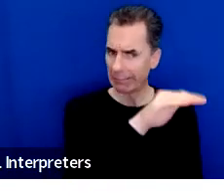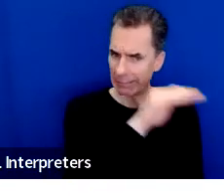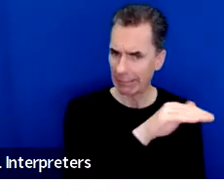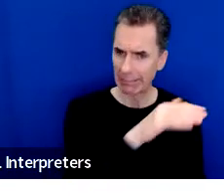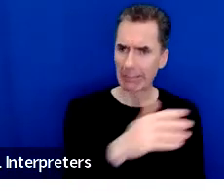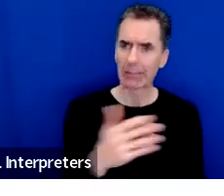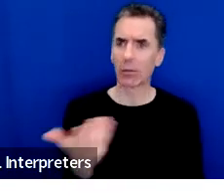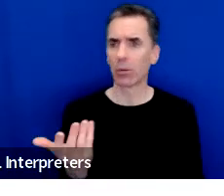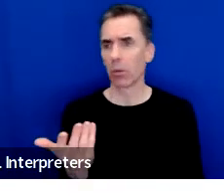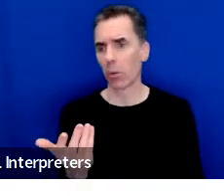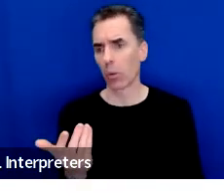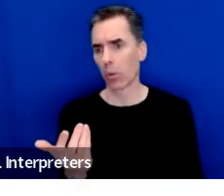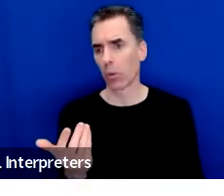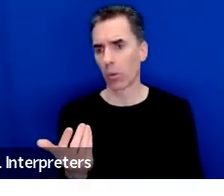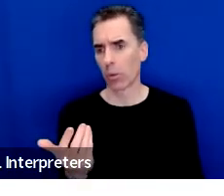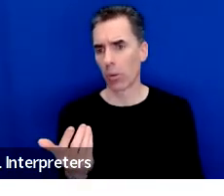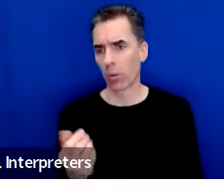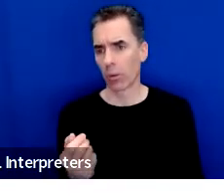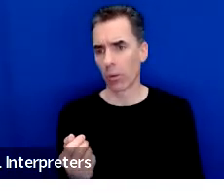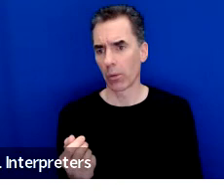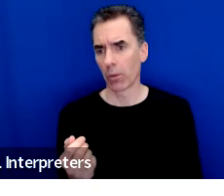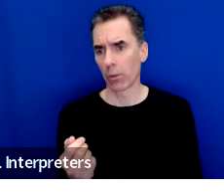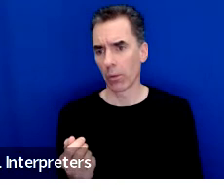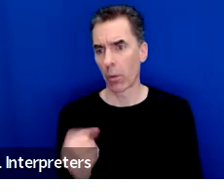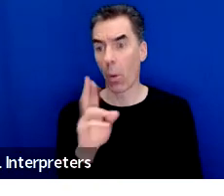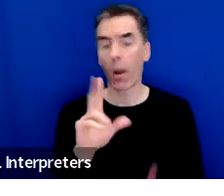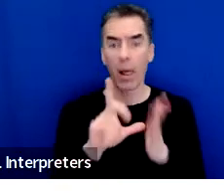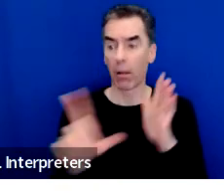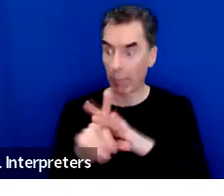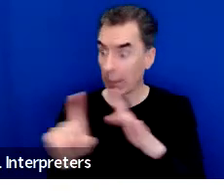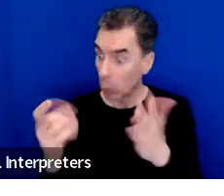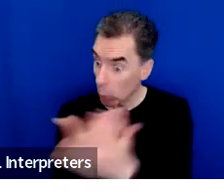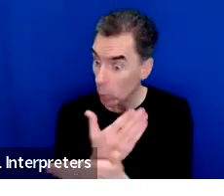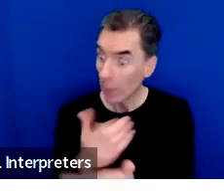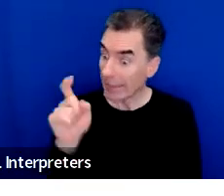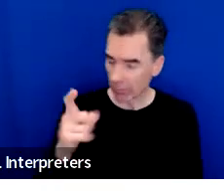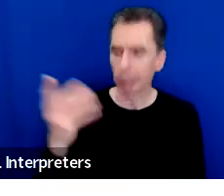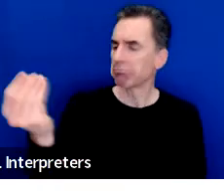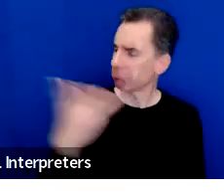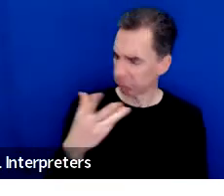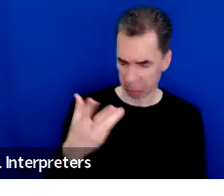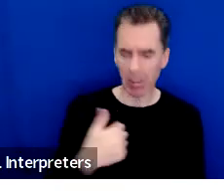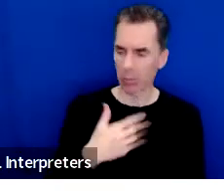if there's anything going forward where if there's any additions, please let us know when we can try to get those for you. Okay.